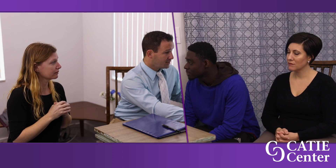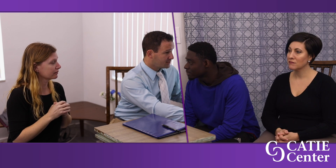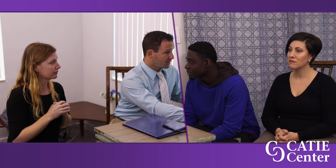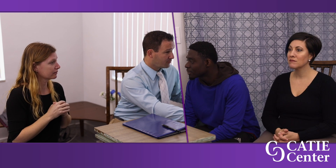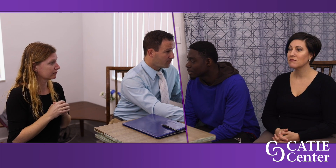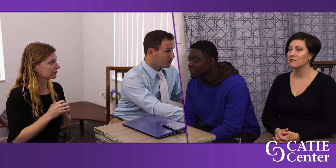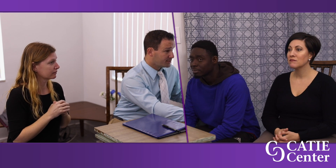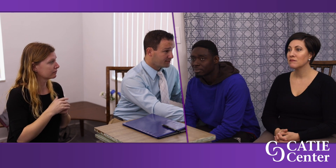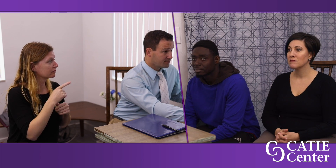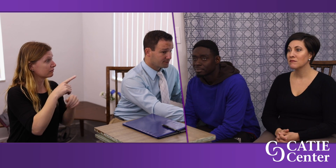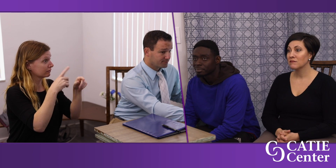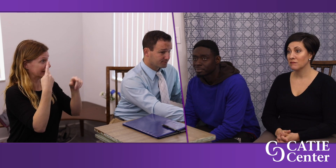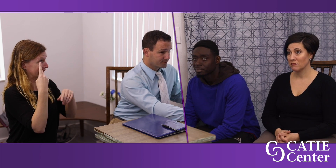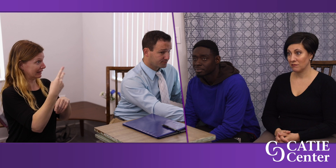This sign represents: